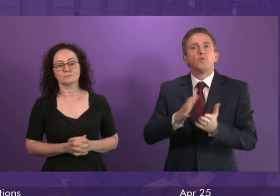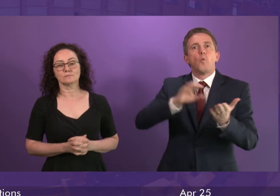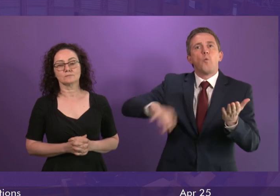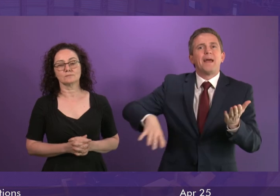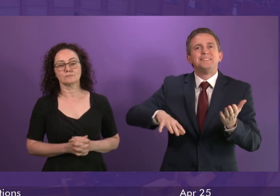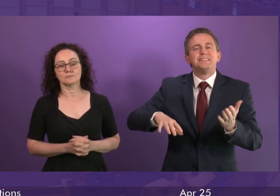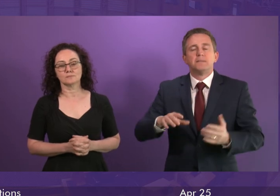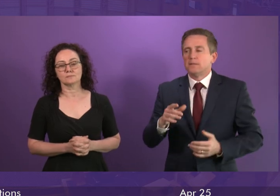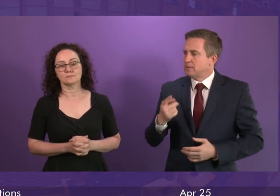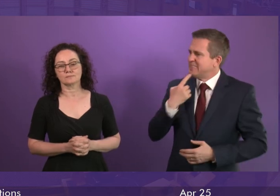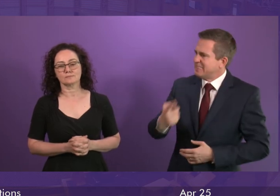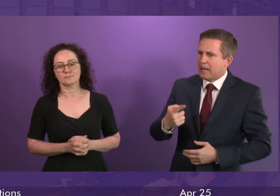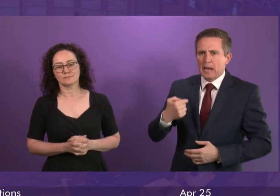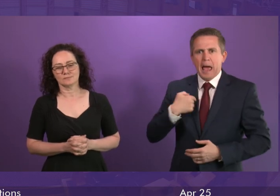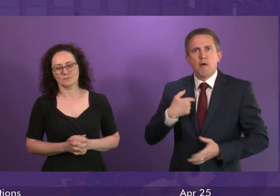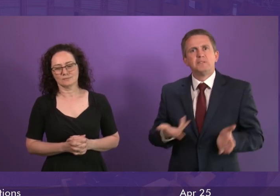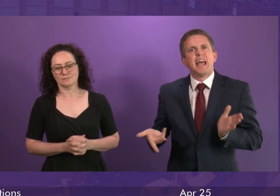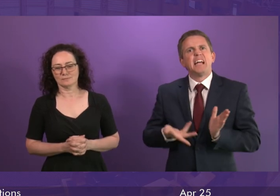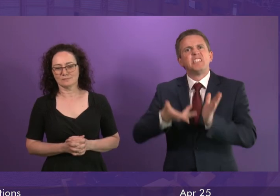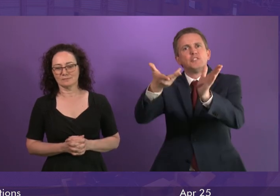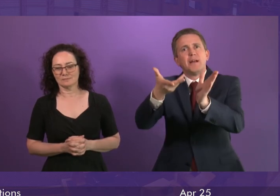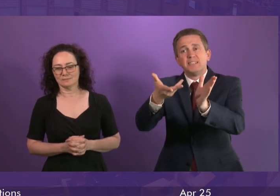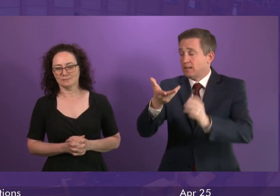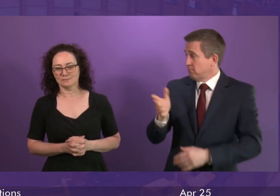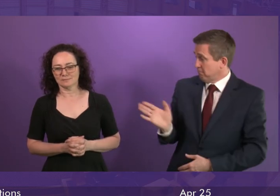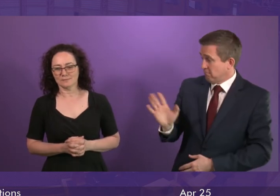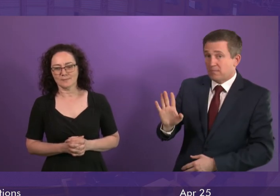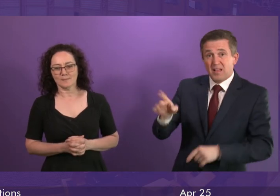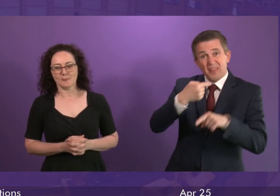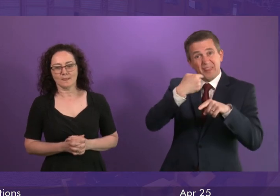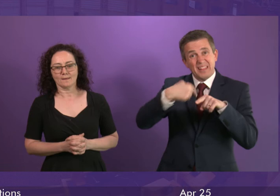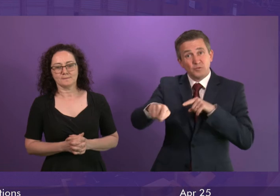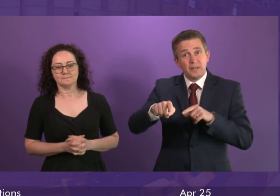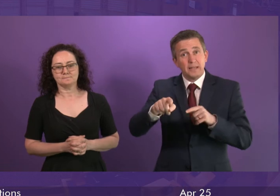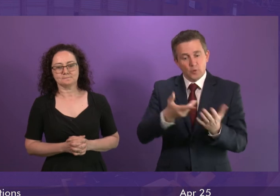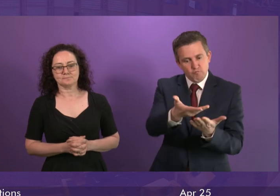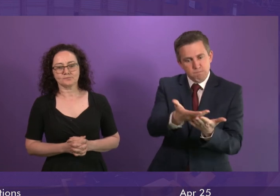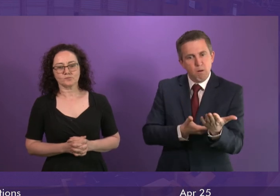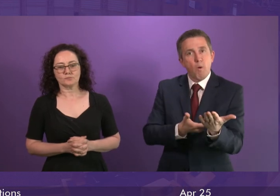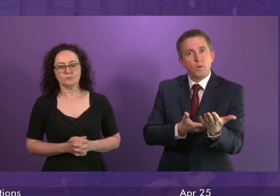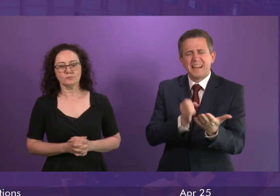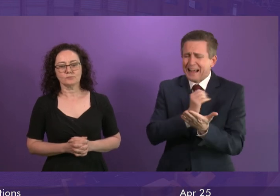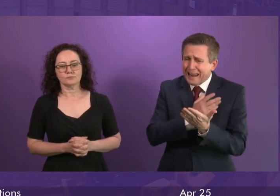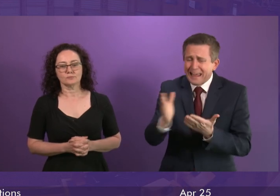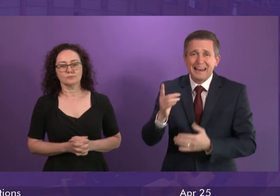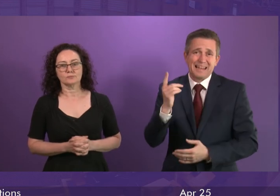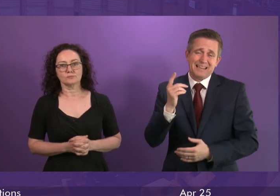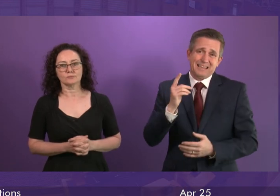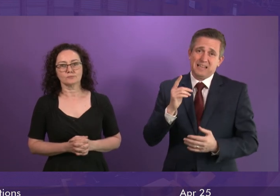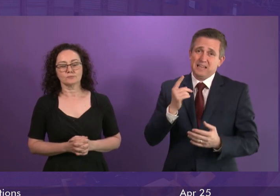I was exaggerating. That was before this week’s catastrophic report, commissioned by the Government,